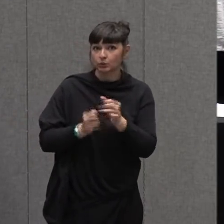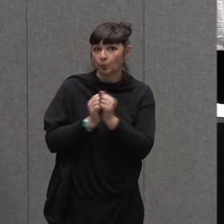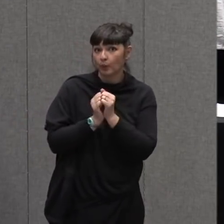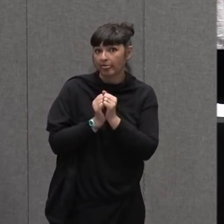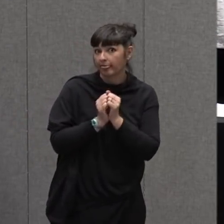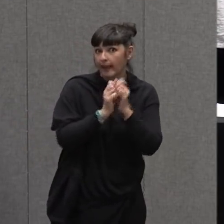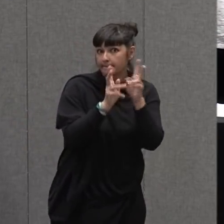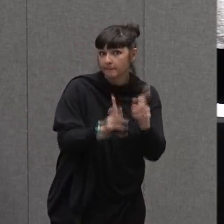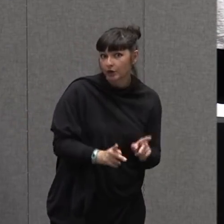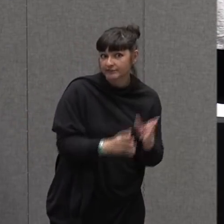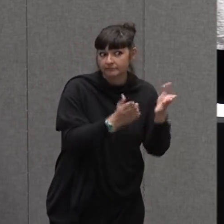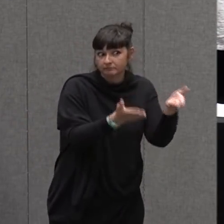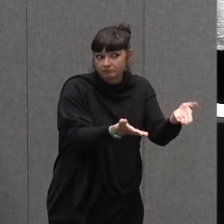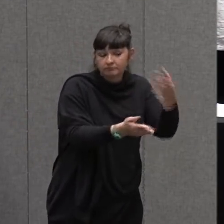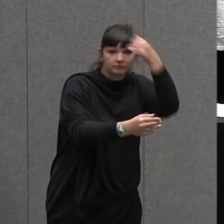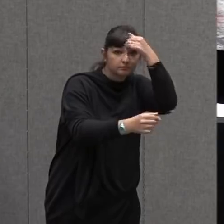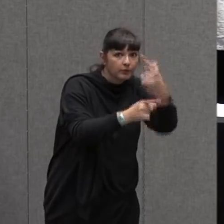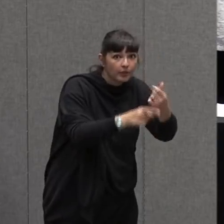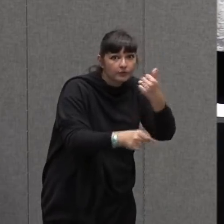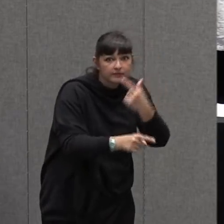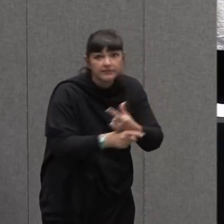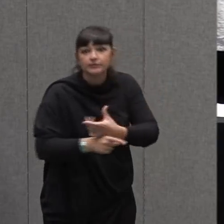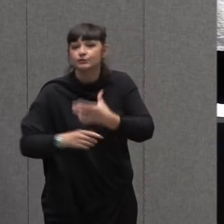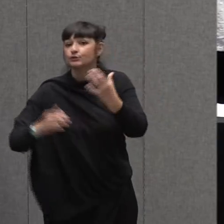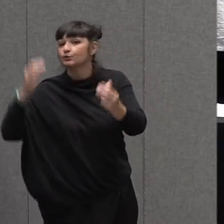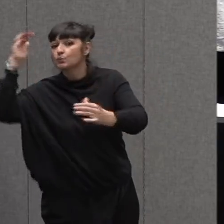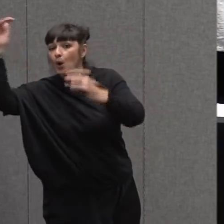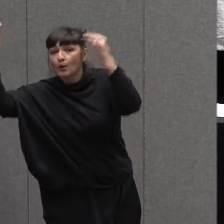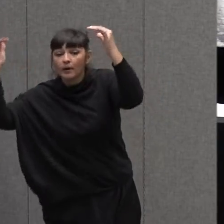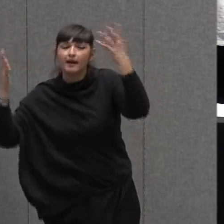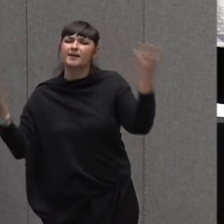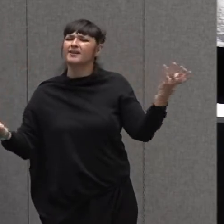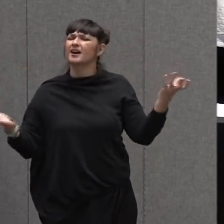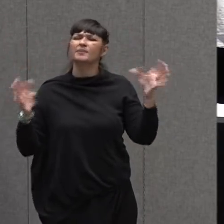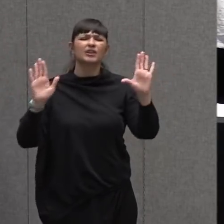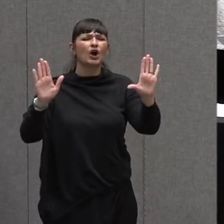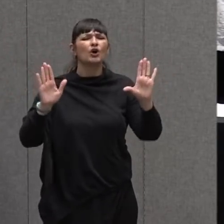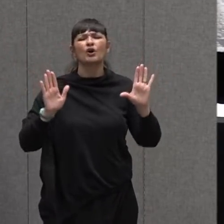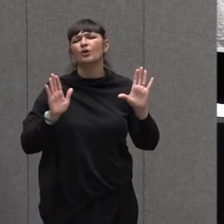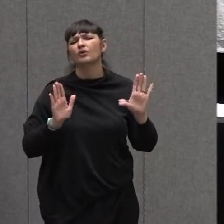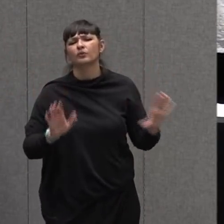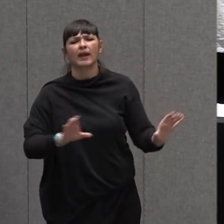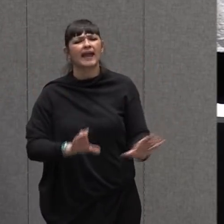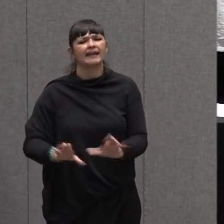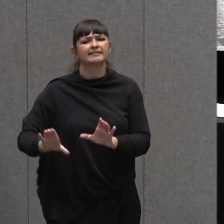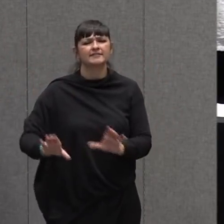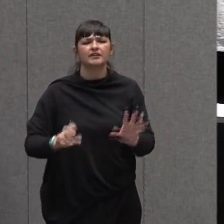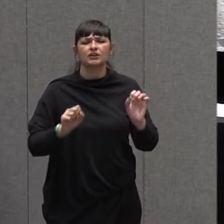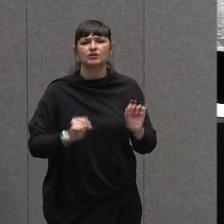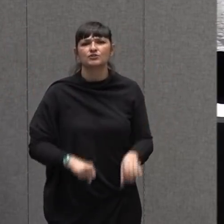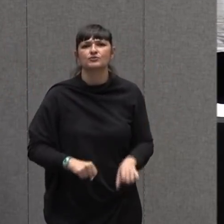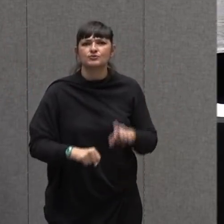So anywhere that you wanna practice this. This is a great activity to kind of build that math muscle going forward and backwards